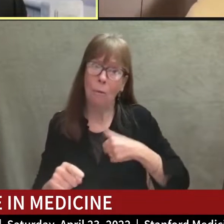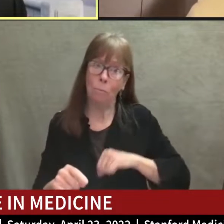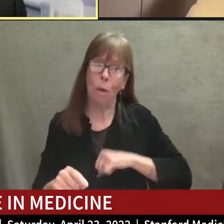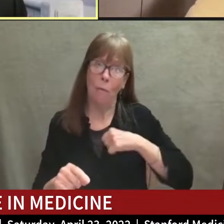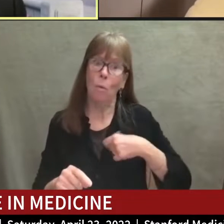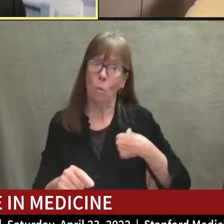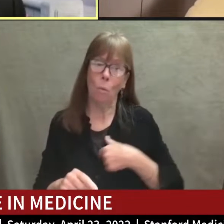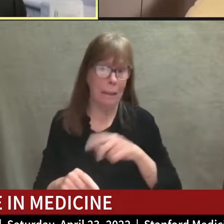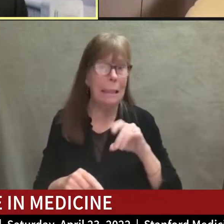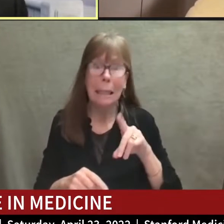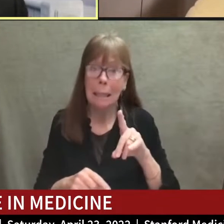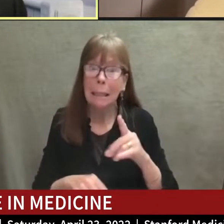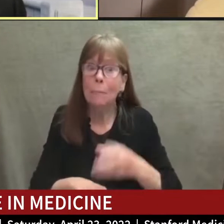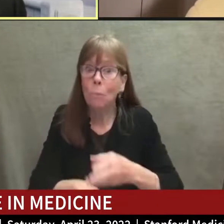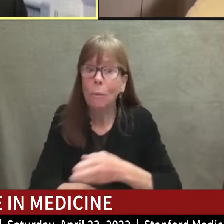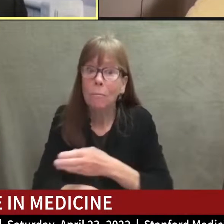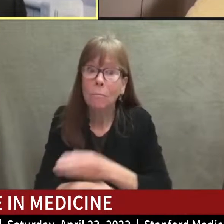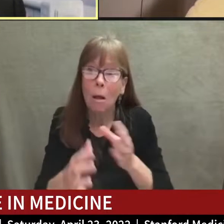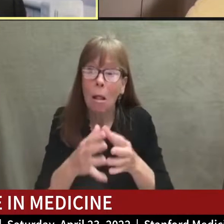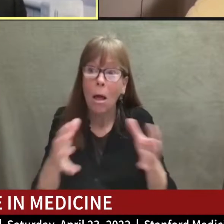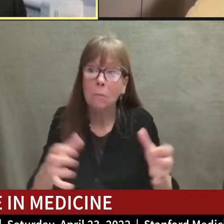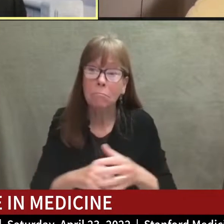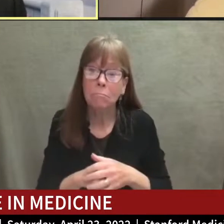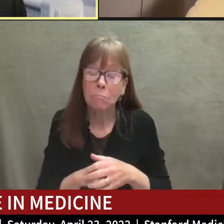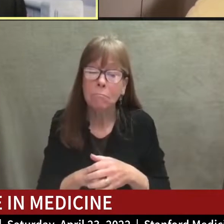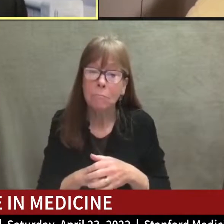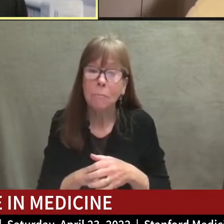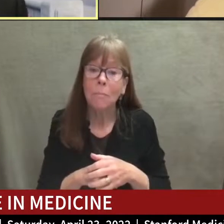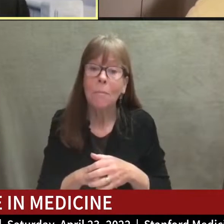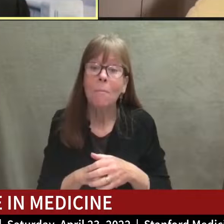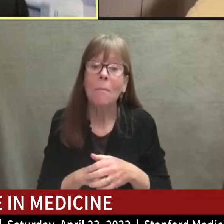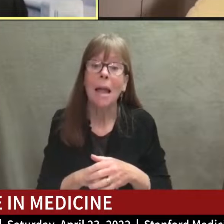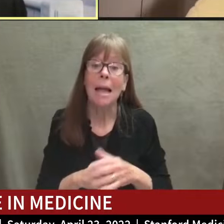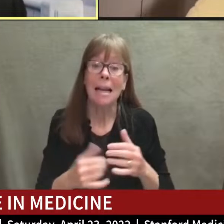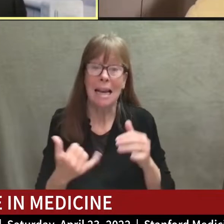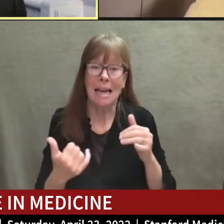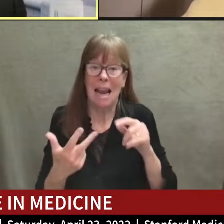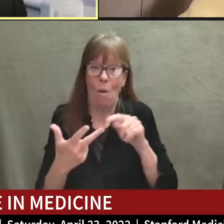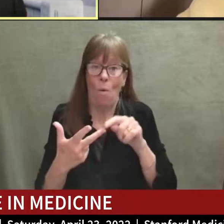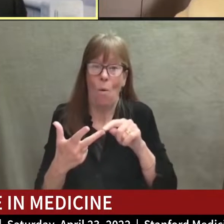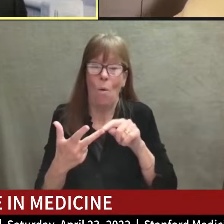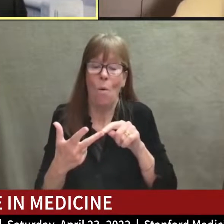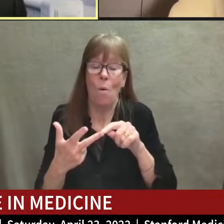But, you know, the third question we’re going to talk about is, “How is medicine fundamentally